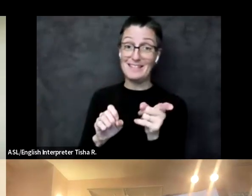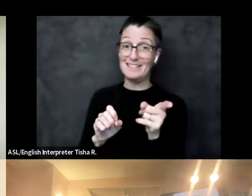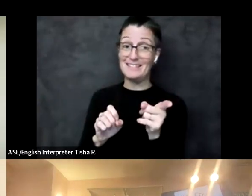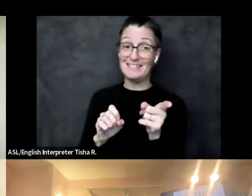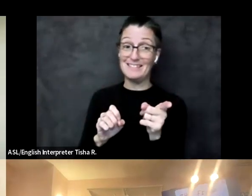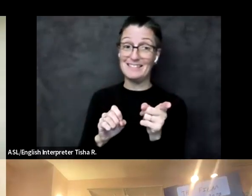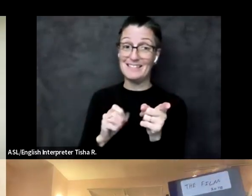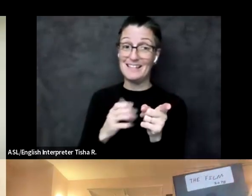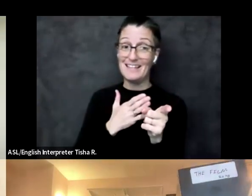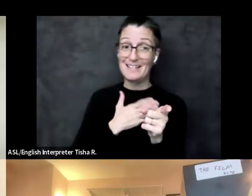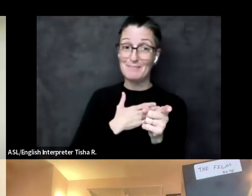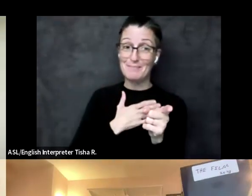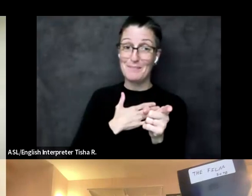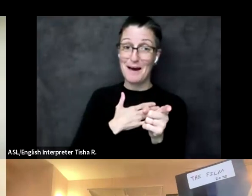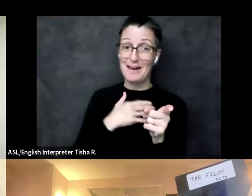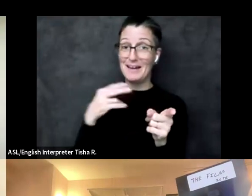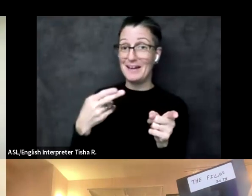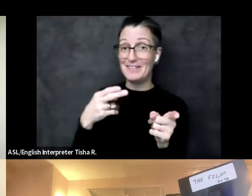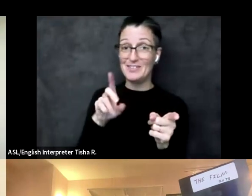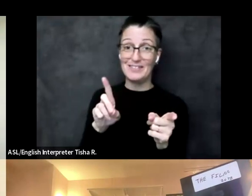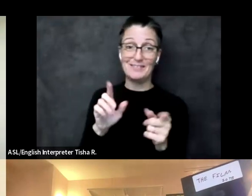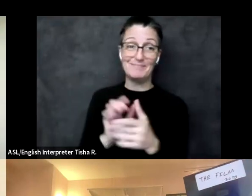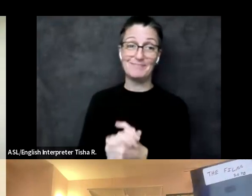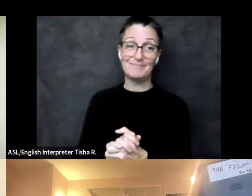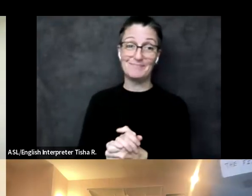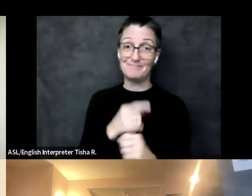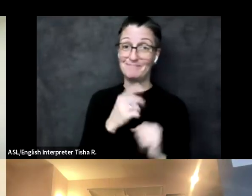is uh, 20TB.